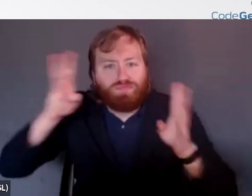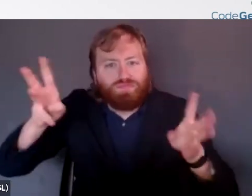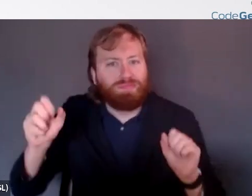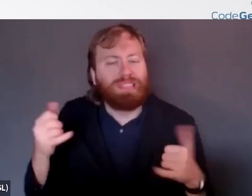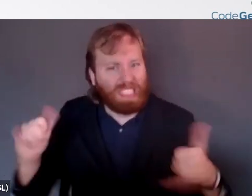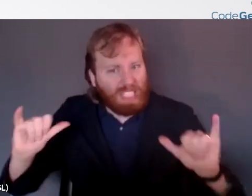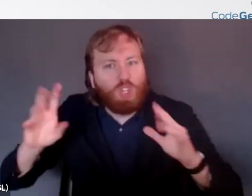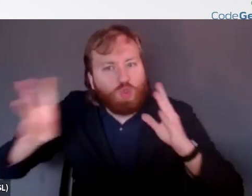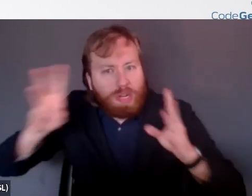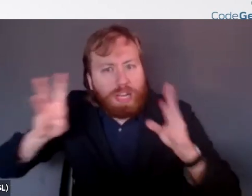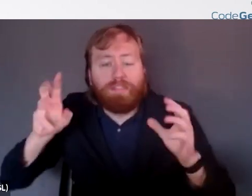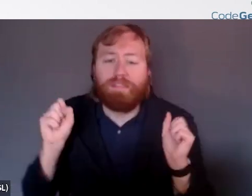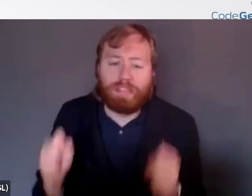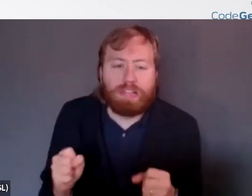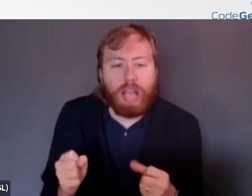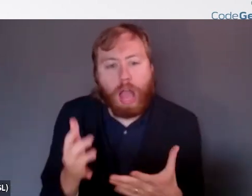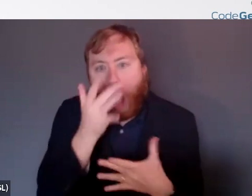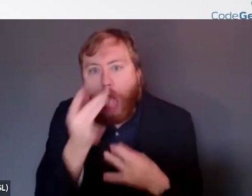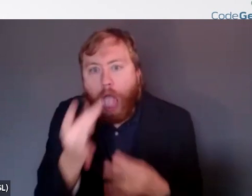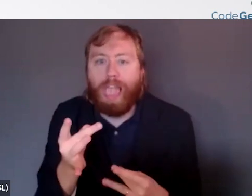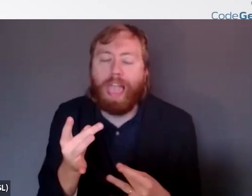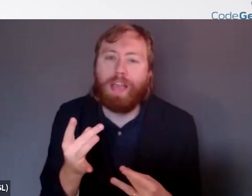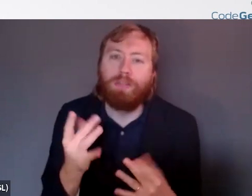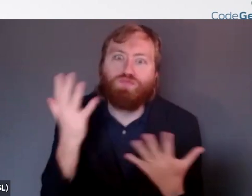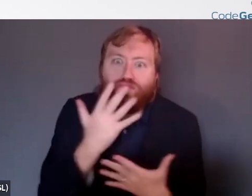with lots of complexity accessible to all of your users.